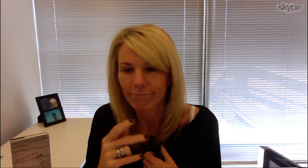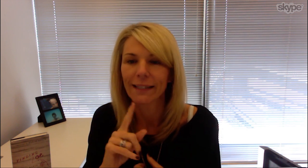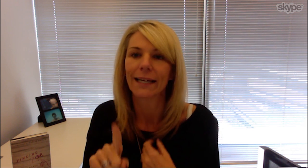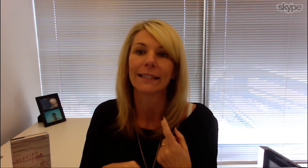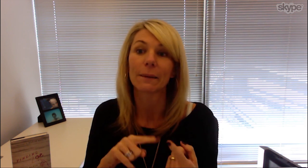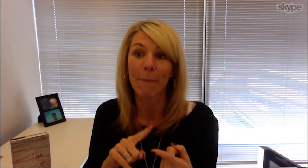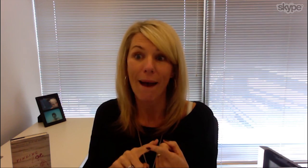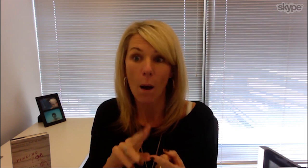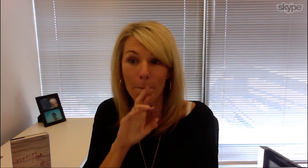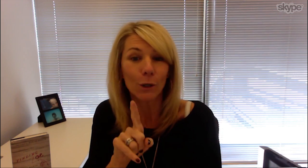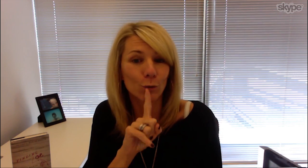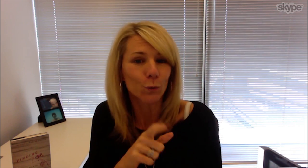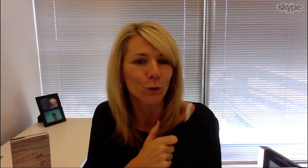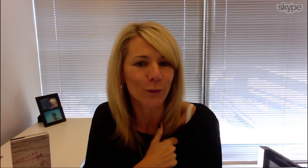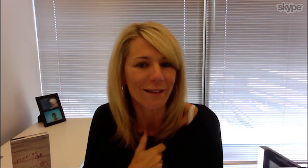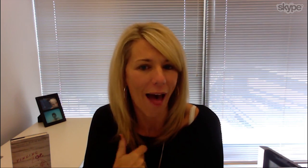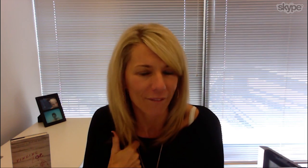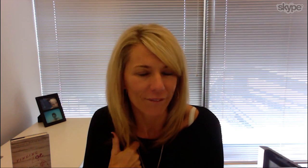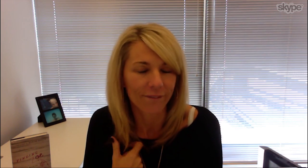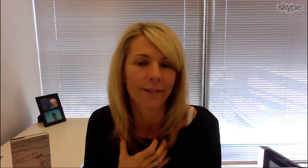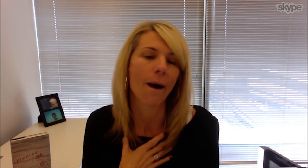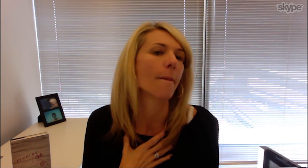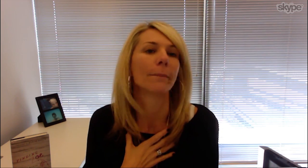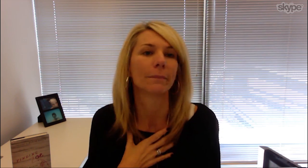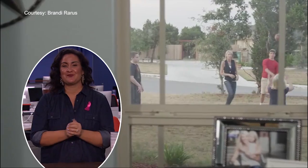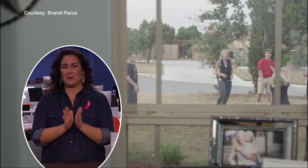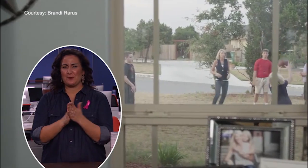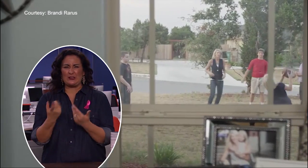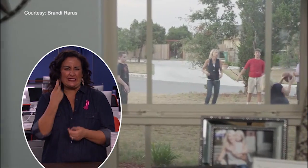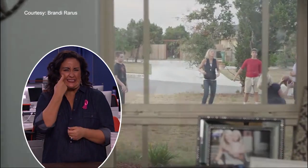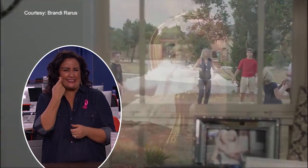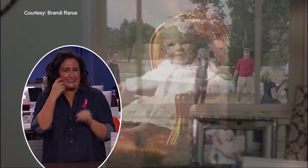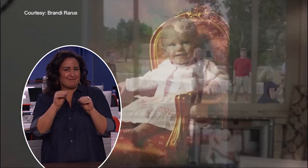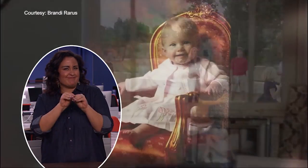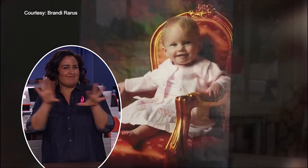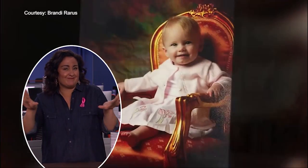It’s about being true to yourself.”